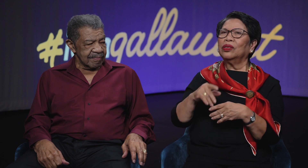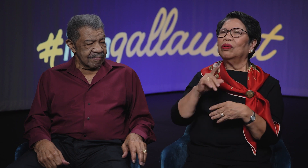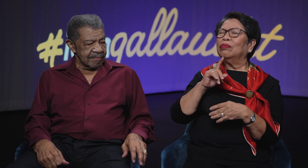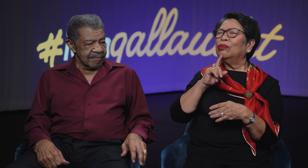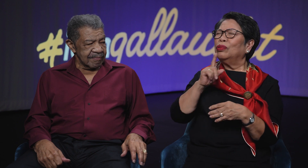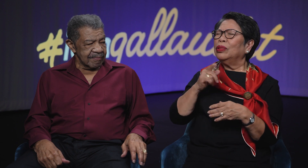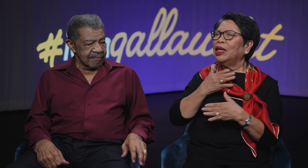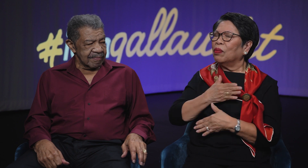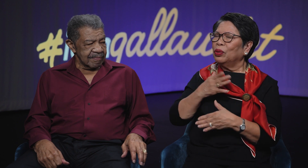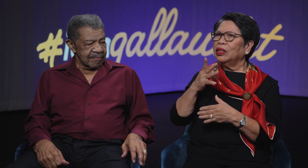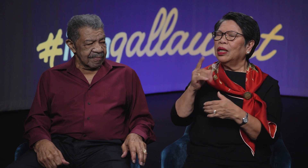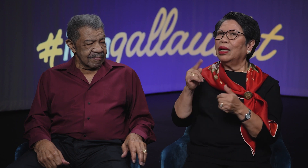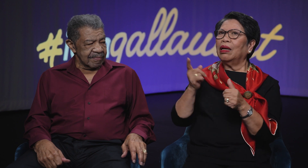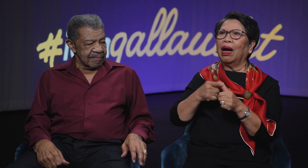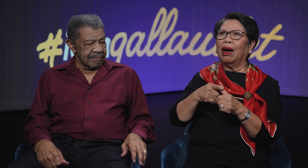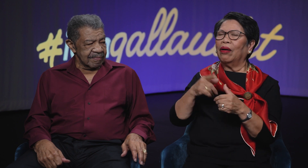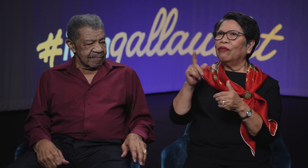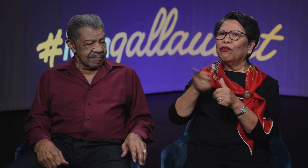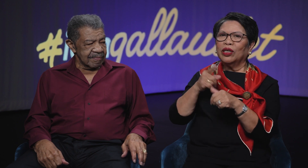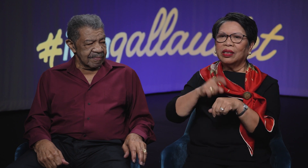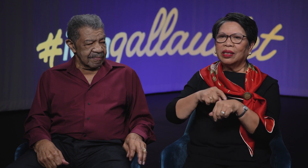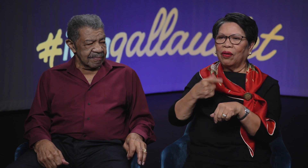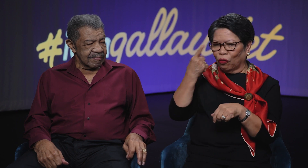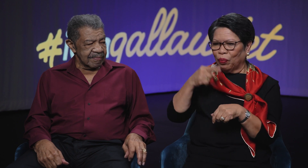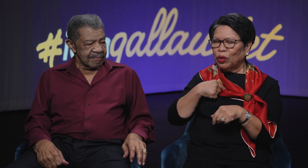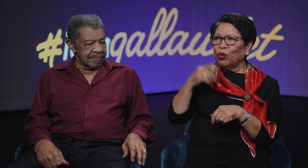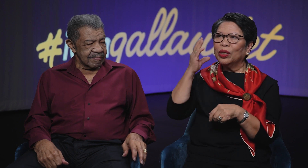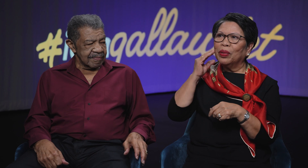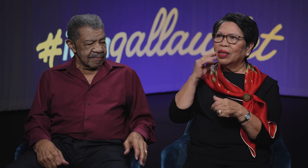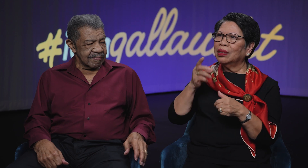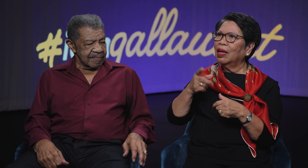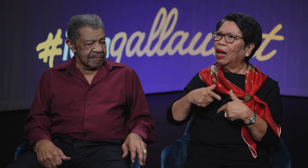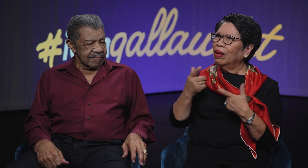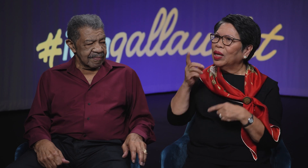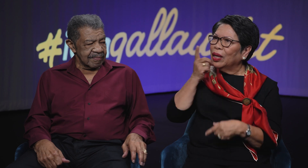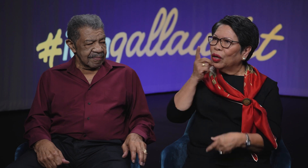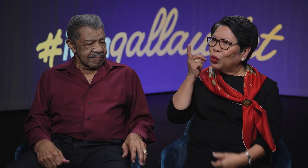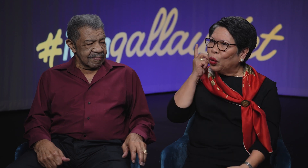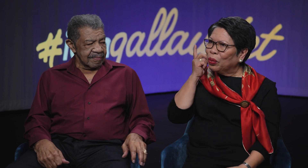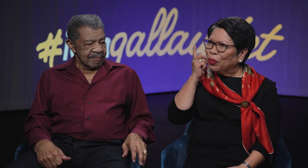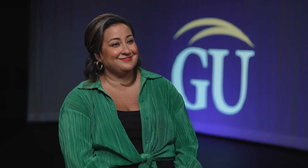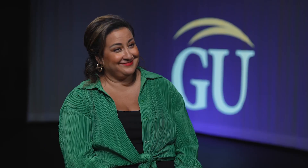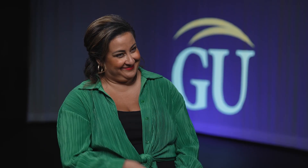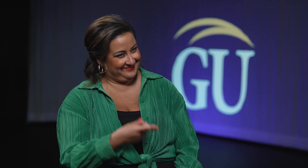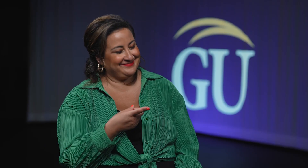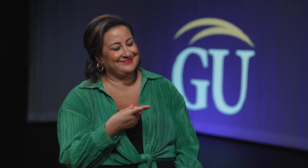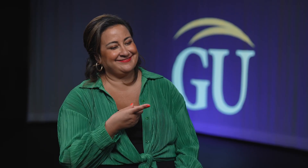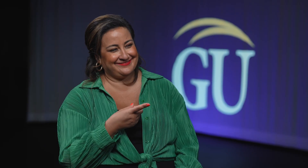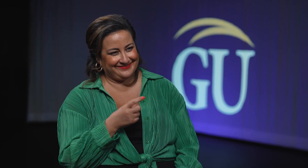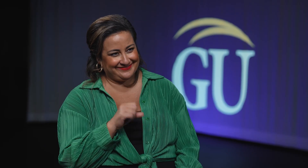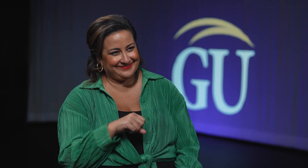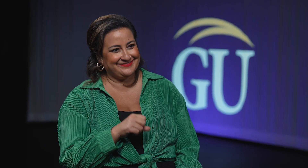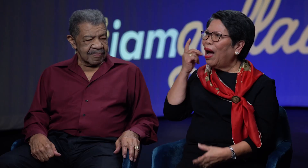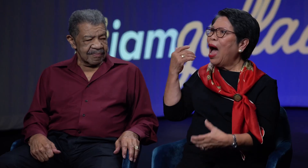I really appreciated it. It was the first time I could experience living in a dorm. Oh yes.